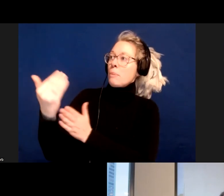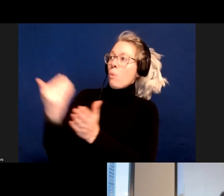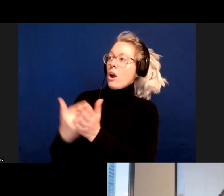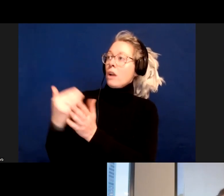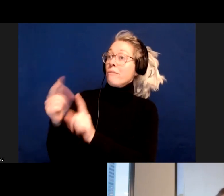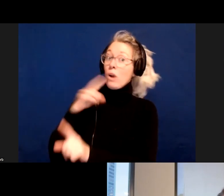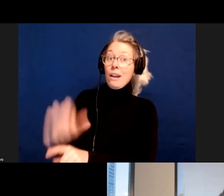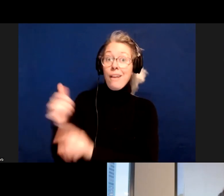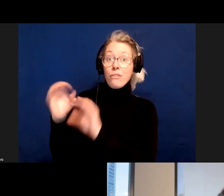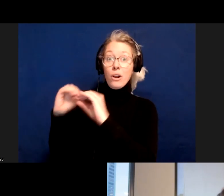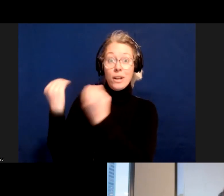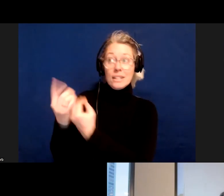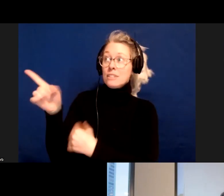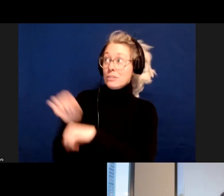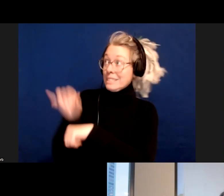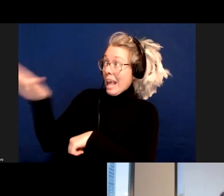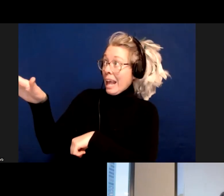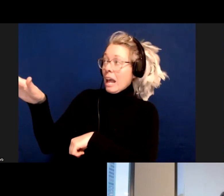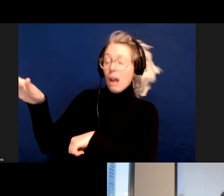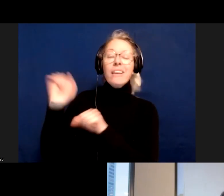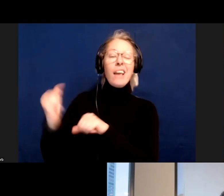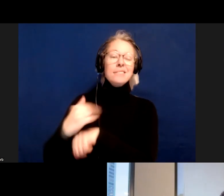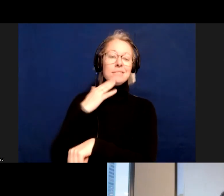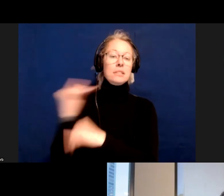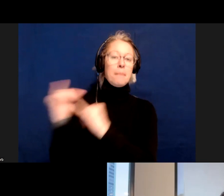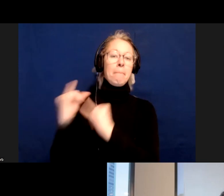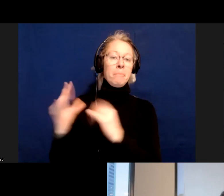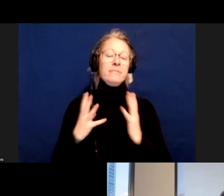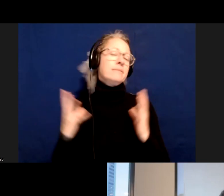that was submitted to another funder for operational funding, and that's something that we're going